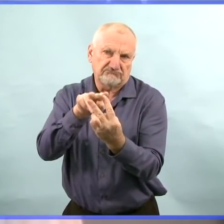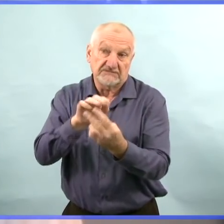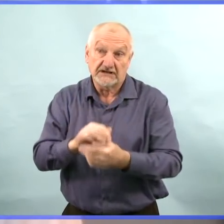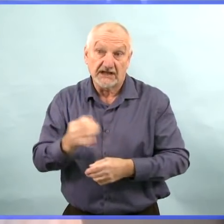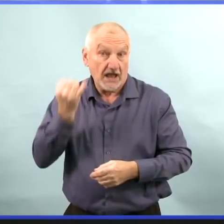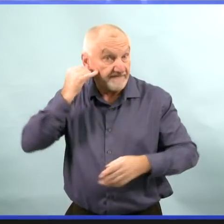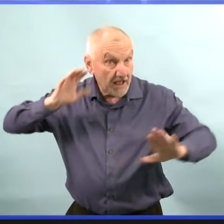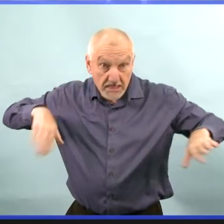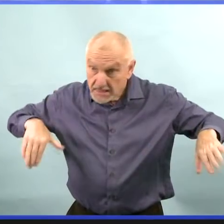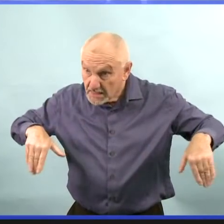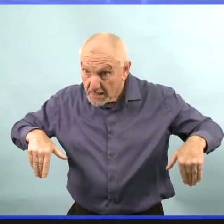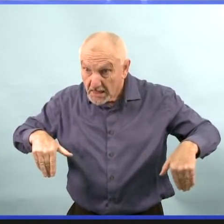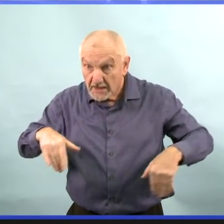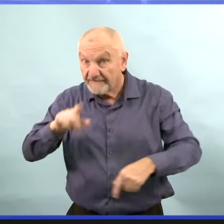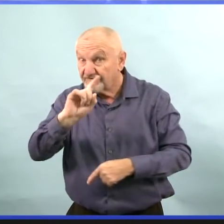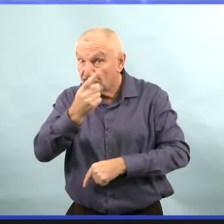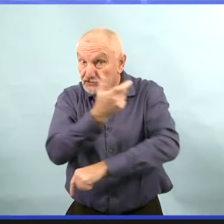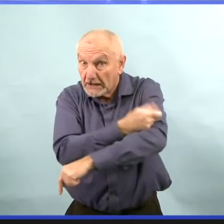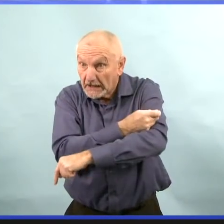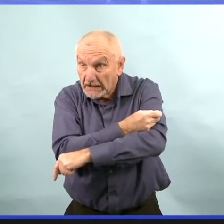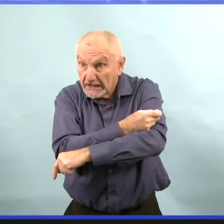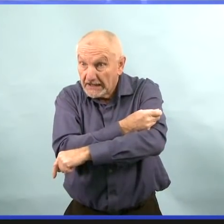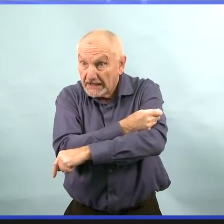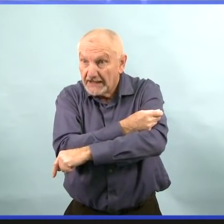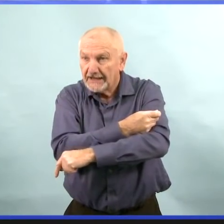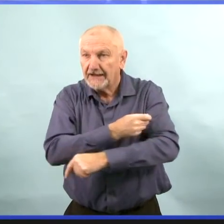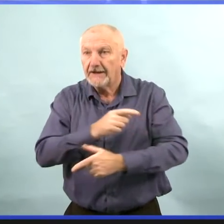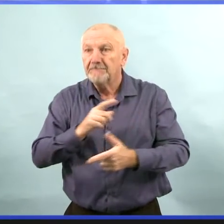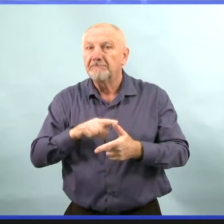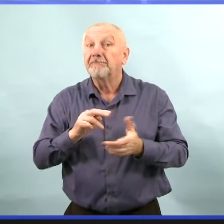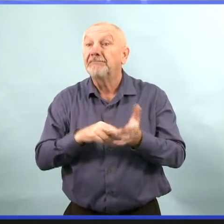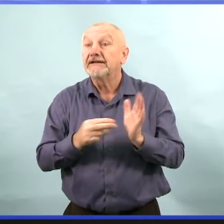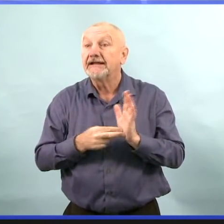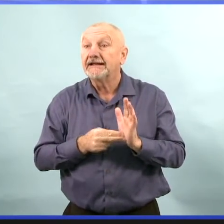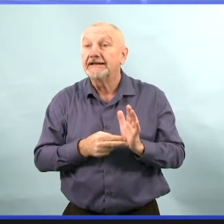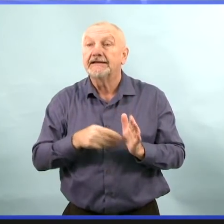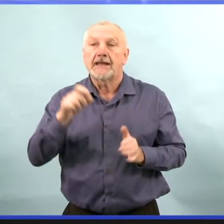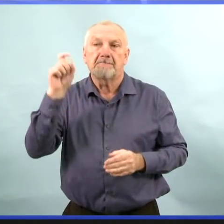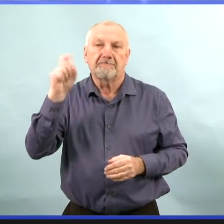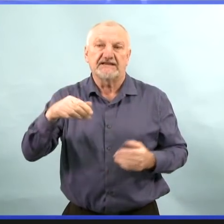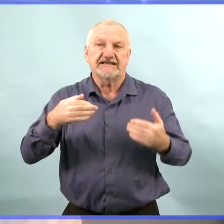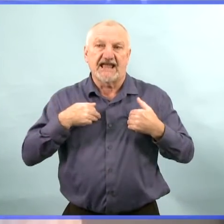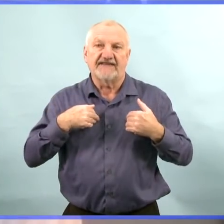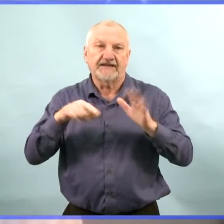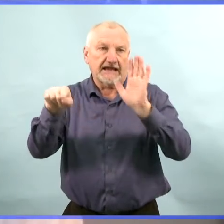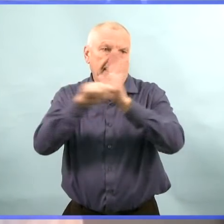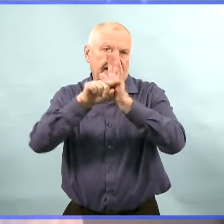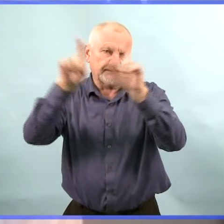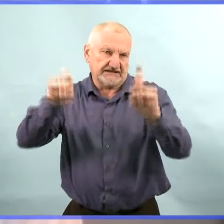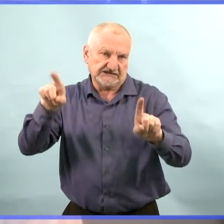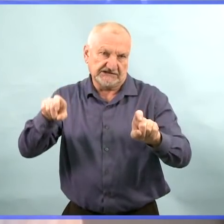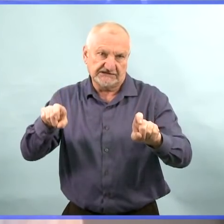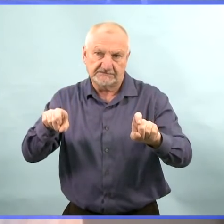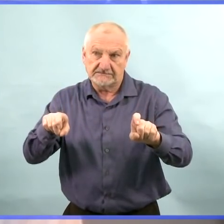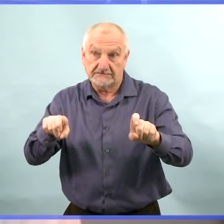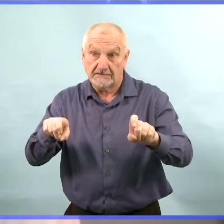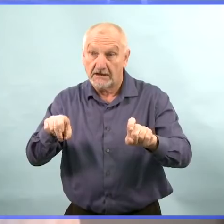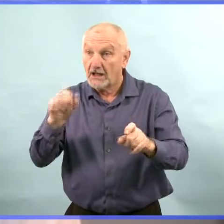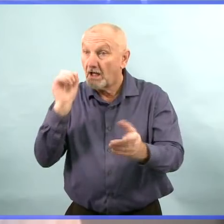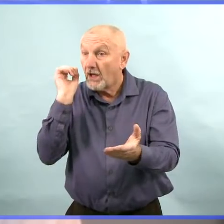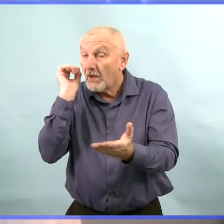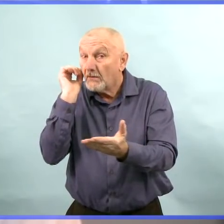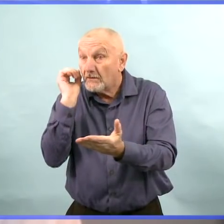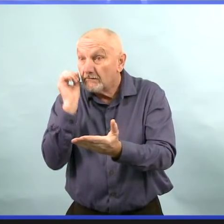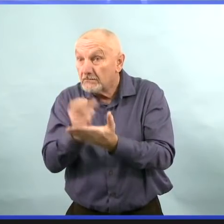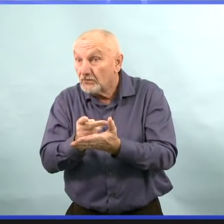proof of pharmacist confirmed negative result from an approved rapid antigen test taken within 72